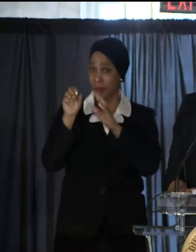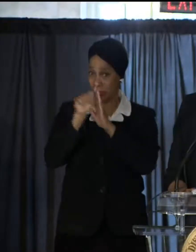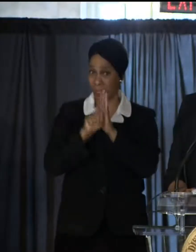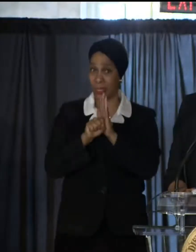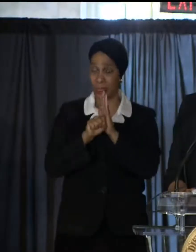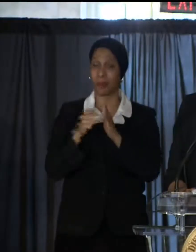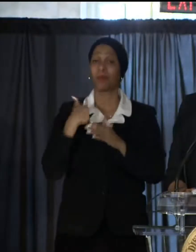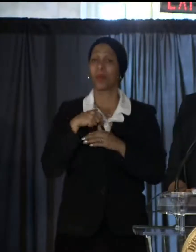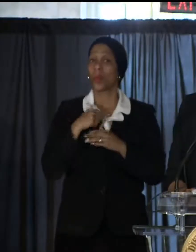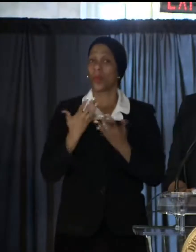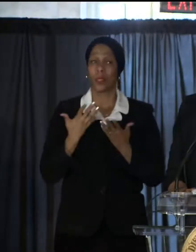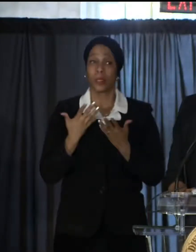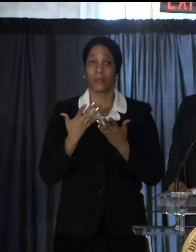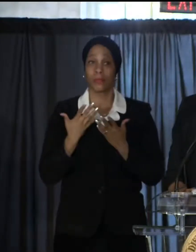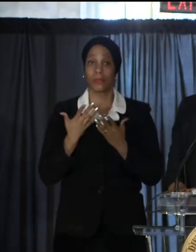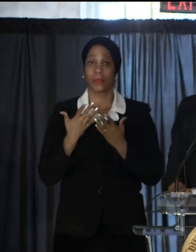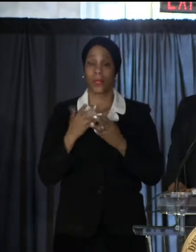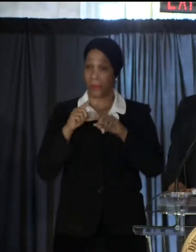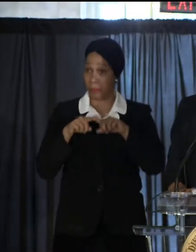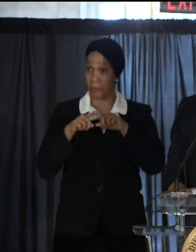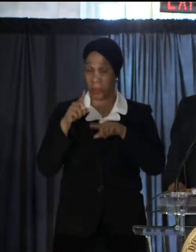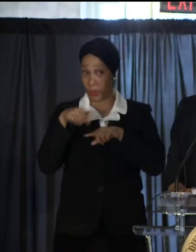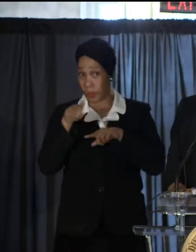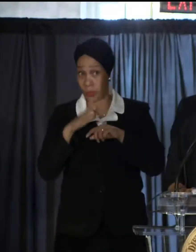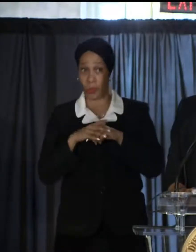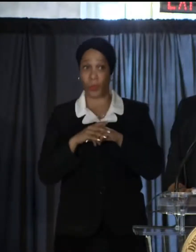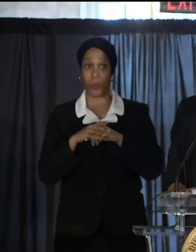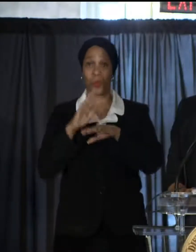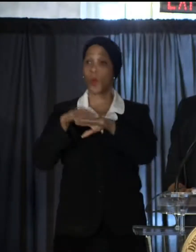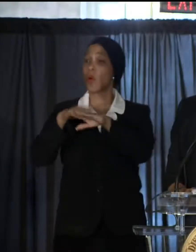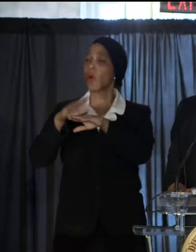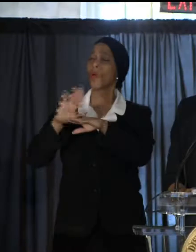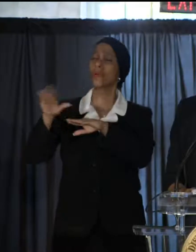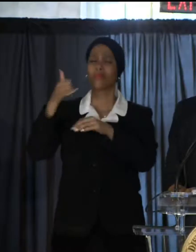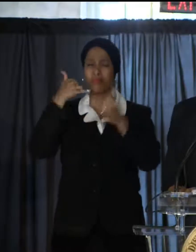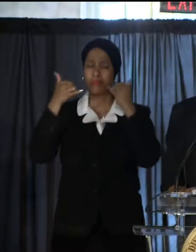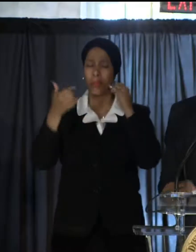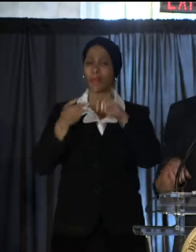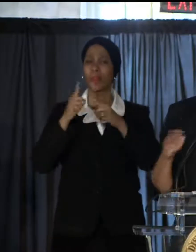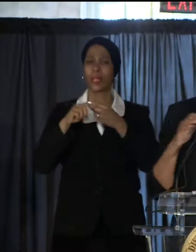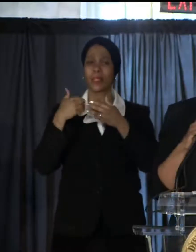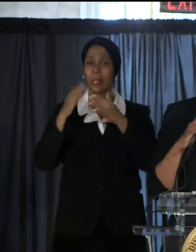SO WE ARE COUNTING ON YOU TO CALL ON YOUR FRIENDS AND NEIGHBORS FROM AROUND THE 50 STATES.